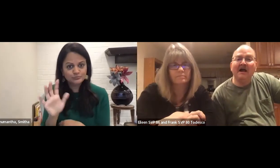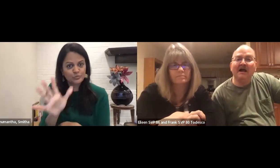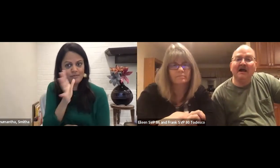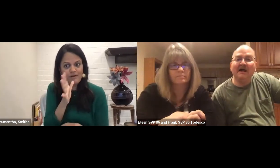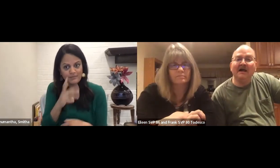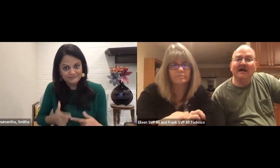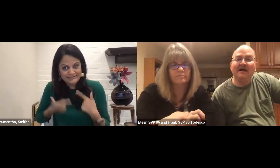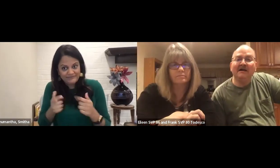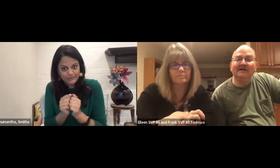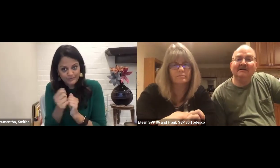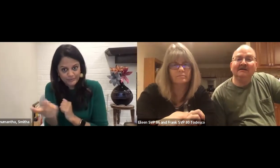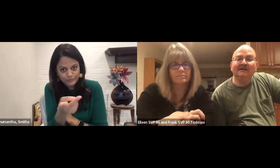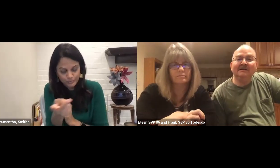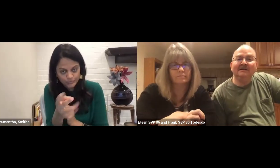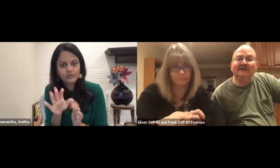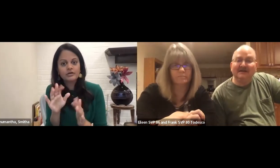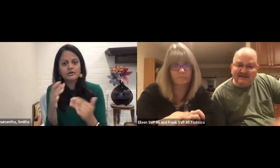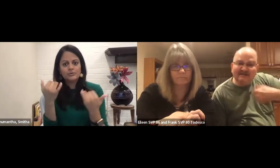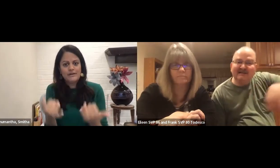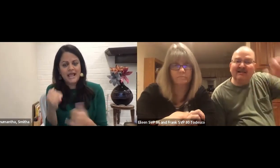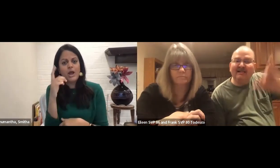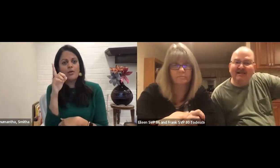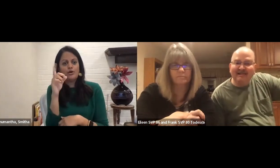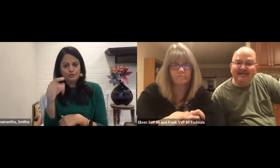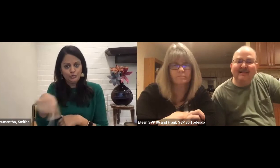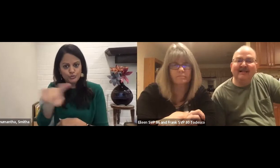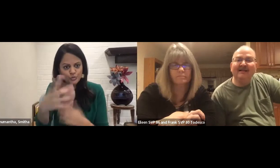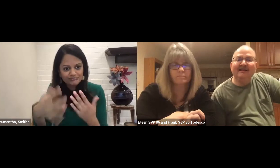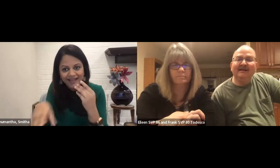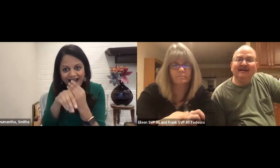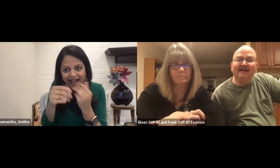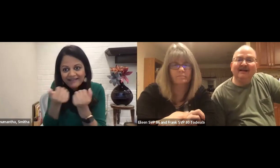All right. I have another question. Since your mom is living with you,